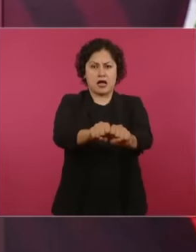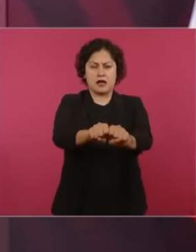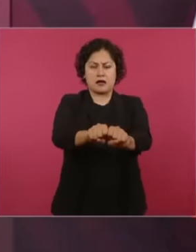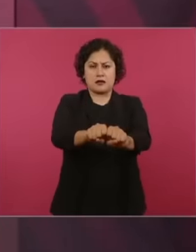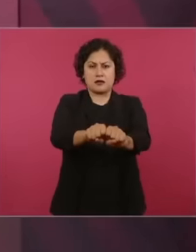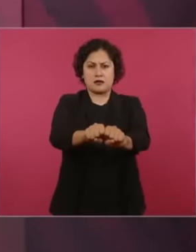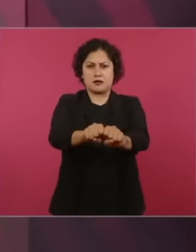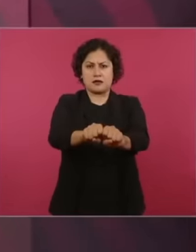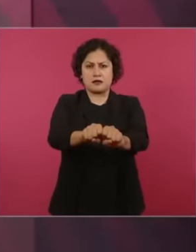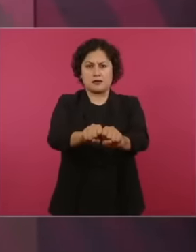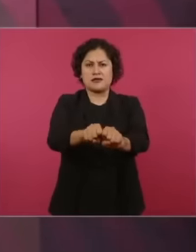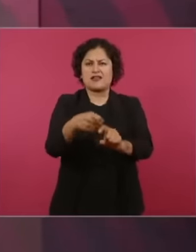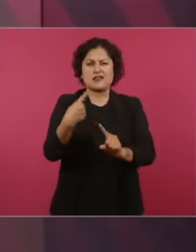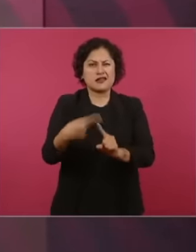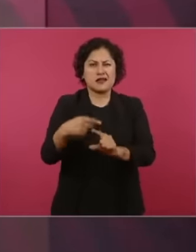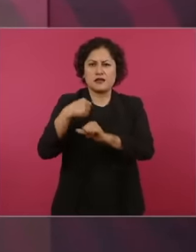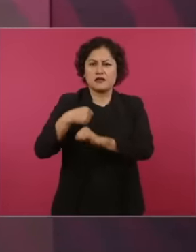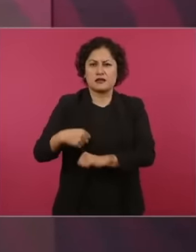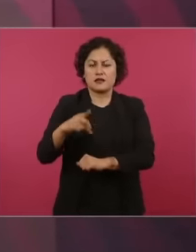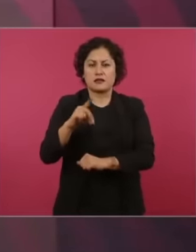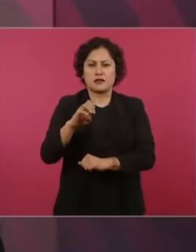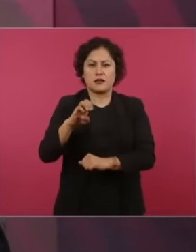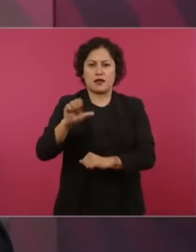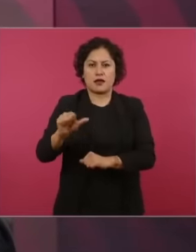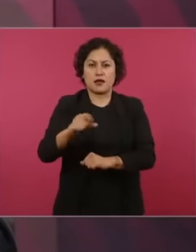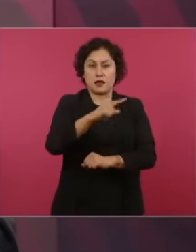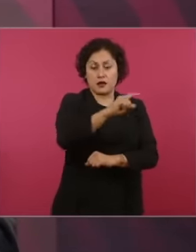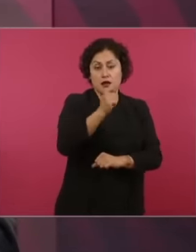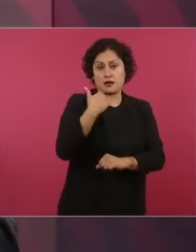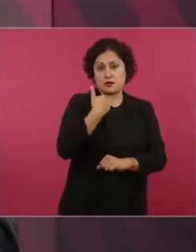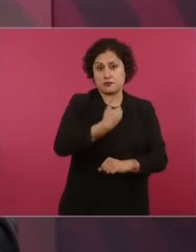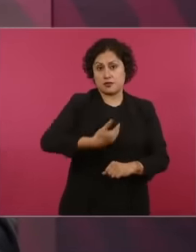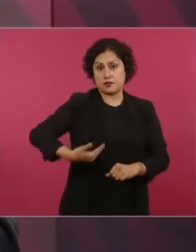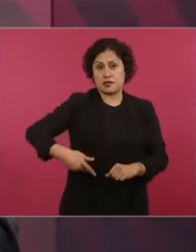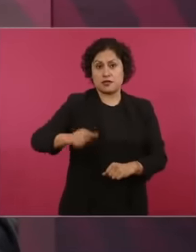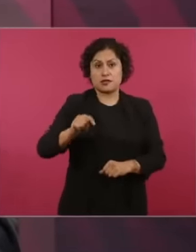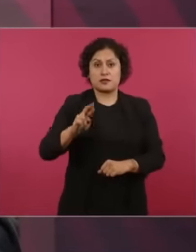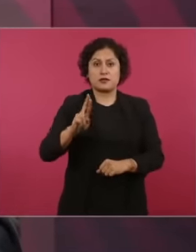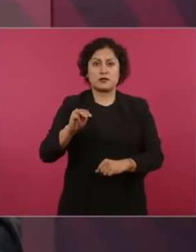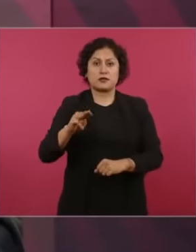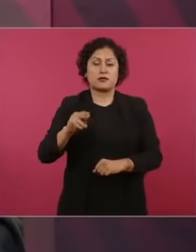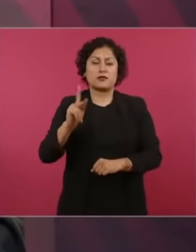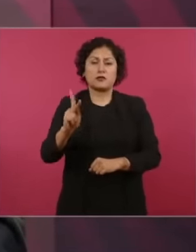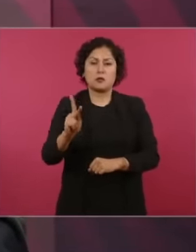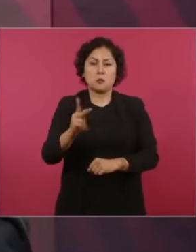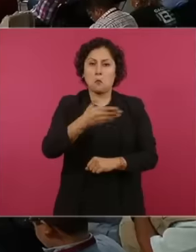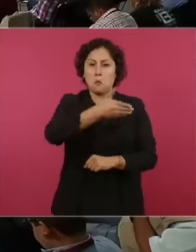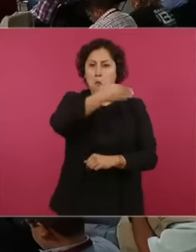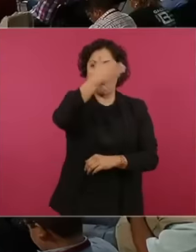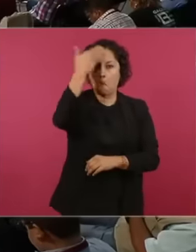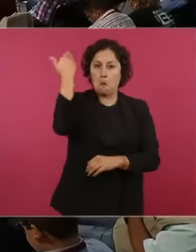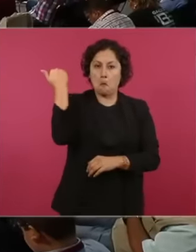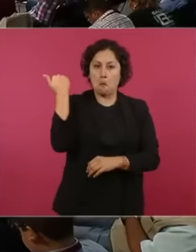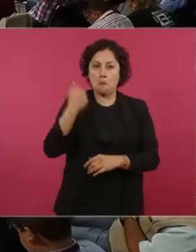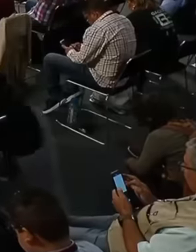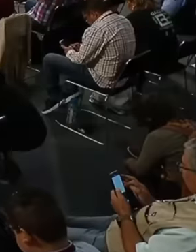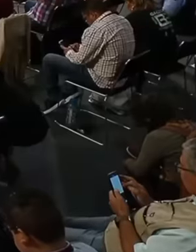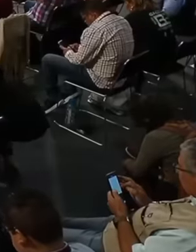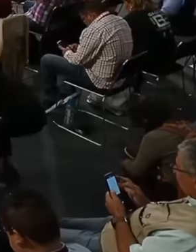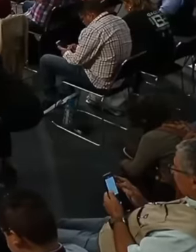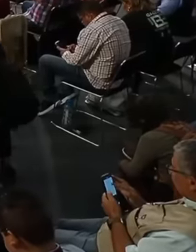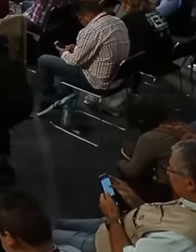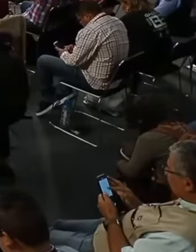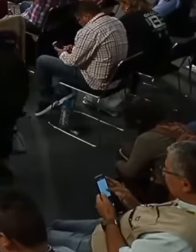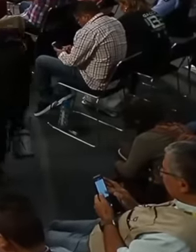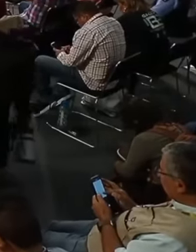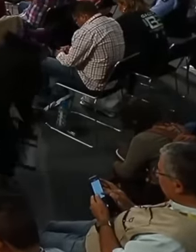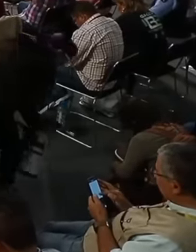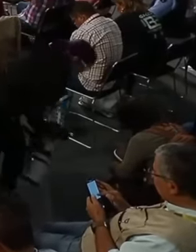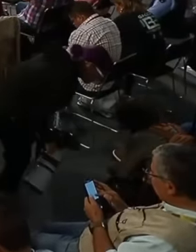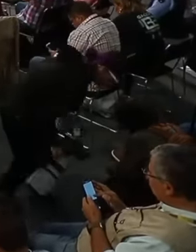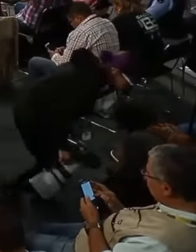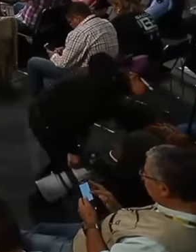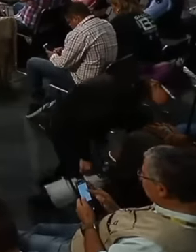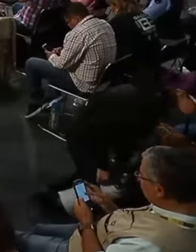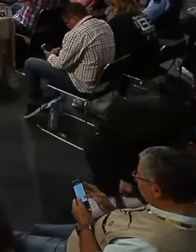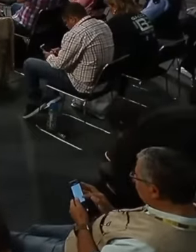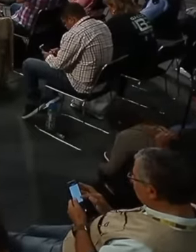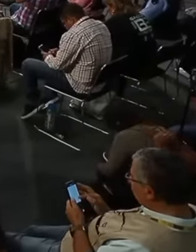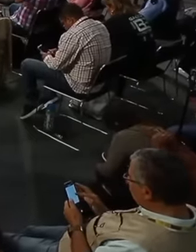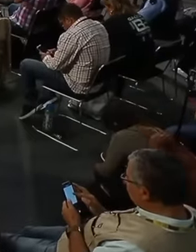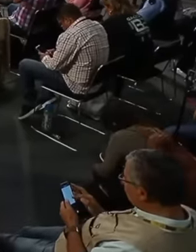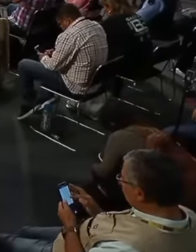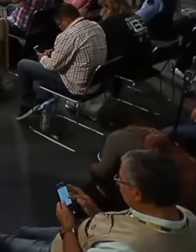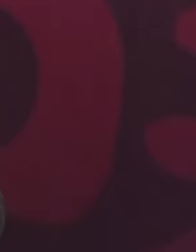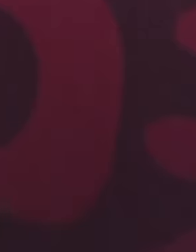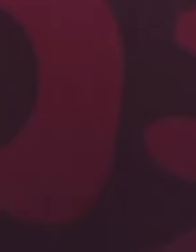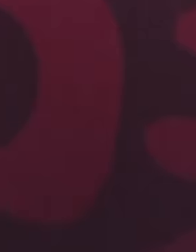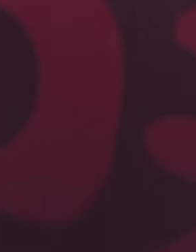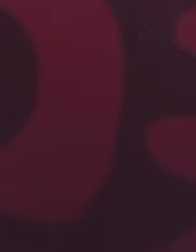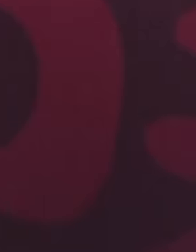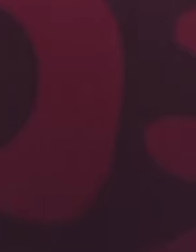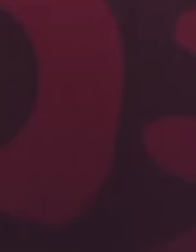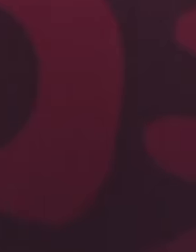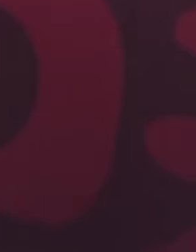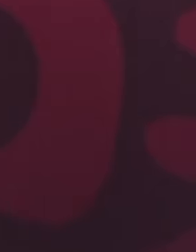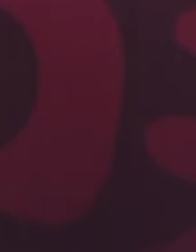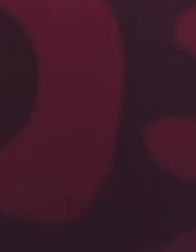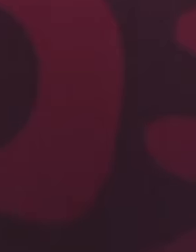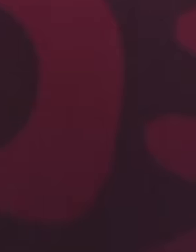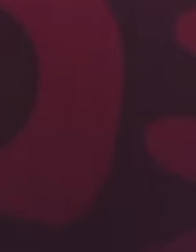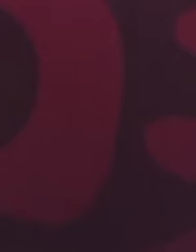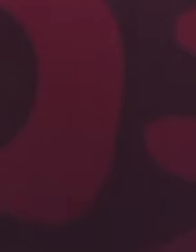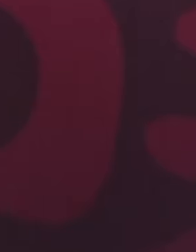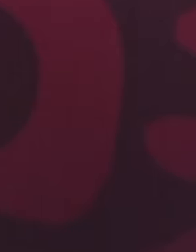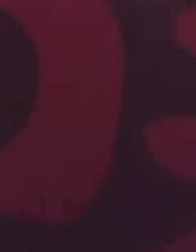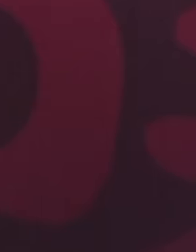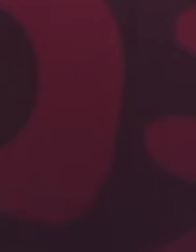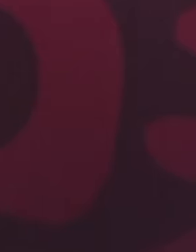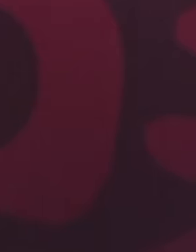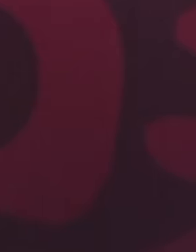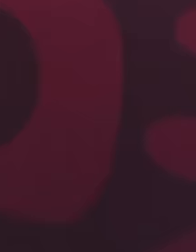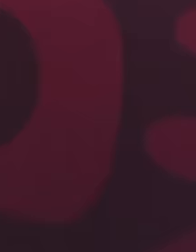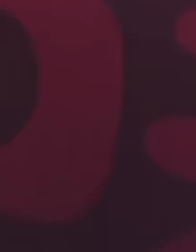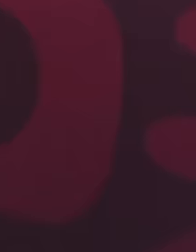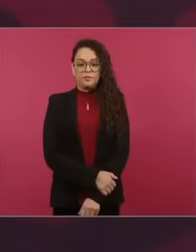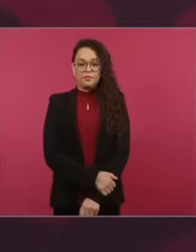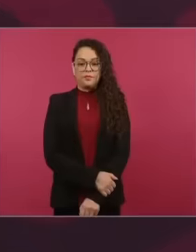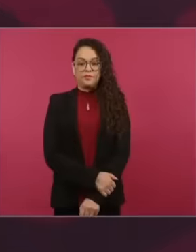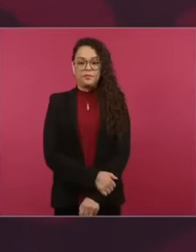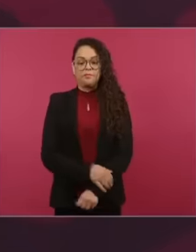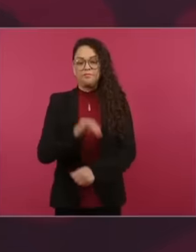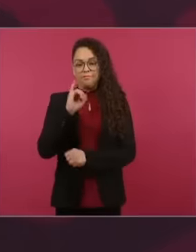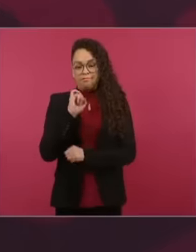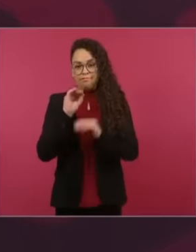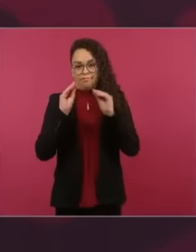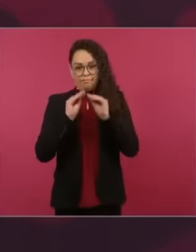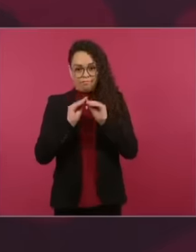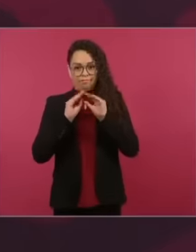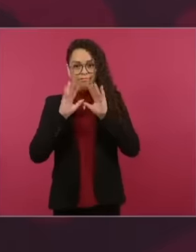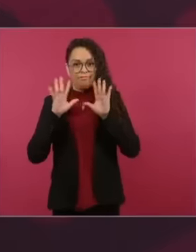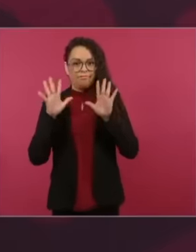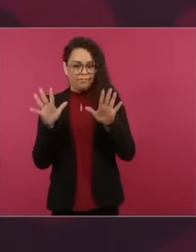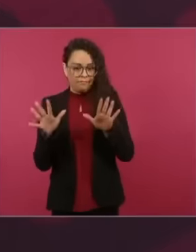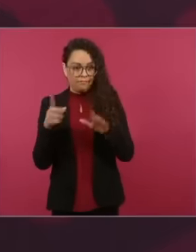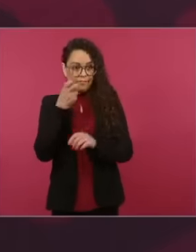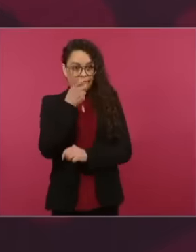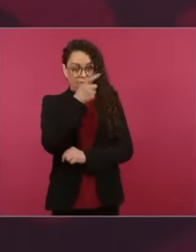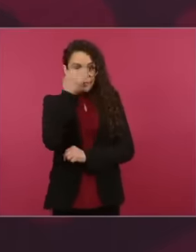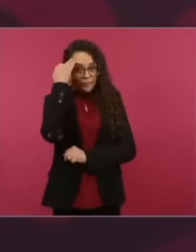DEA did it, of course, eh, in a special circumstance, there were elections coming up in the United States. How